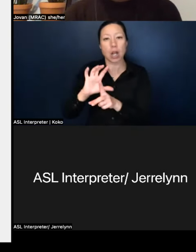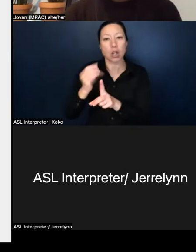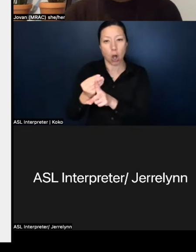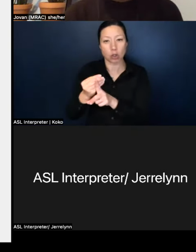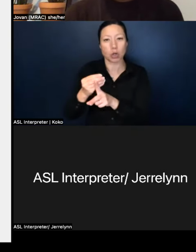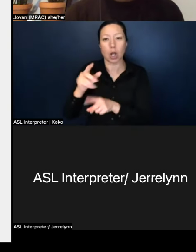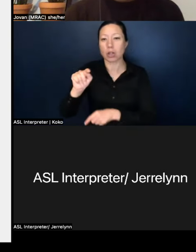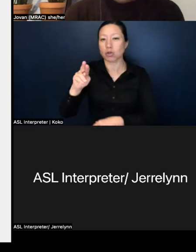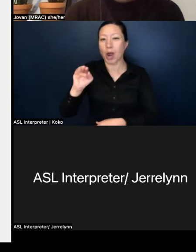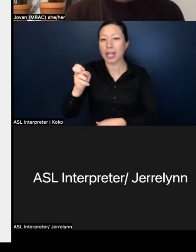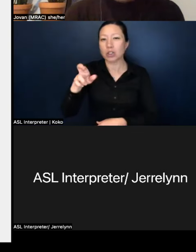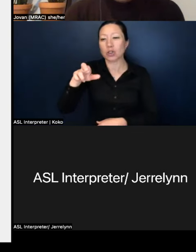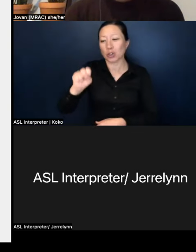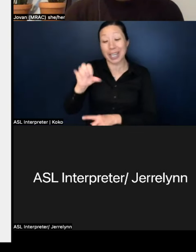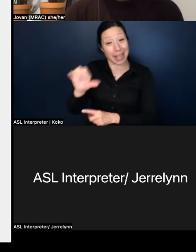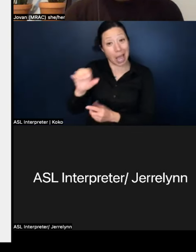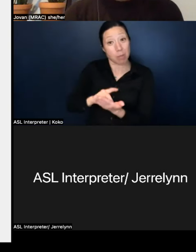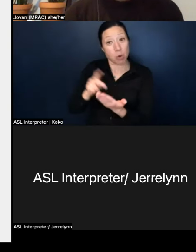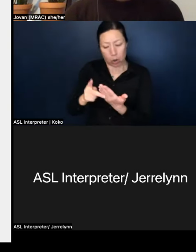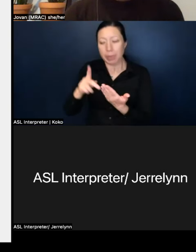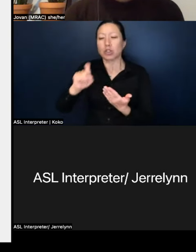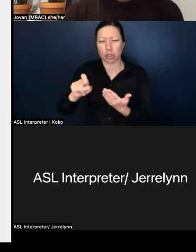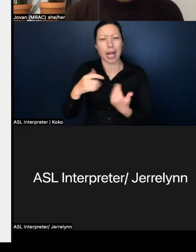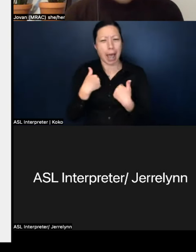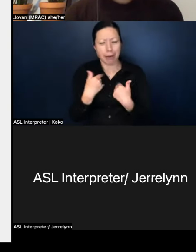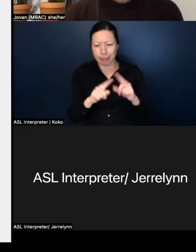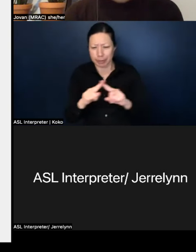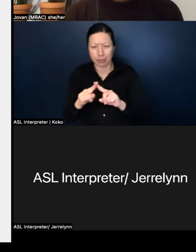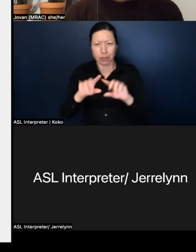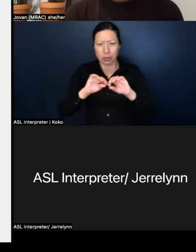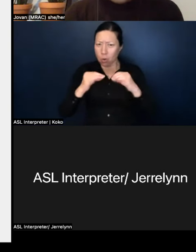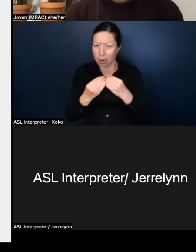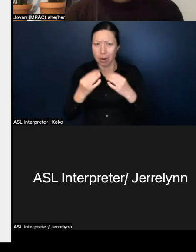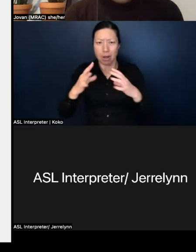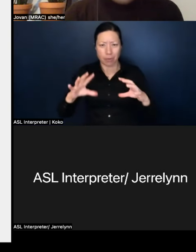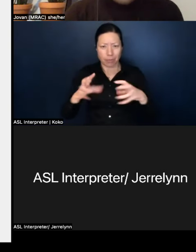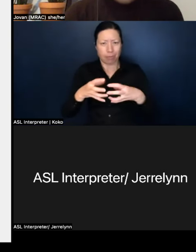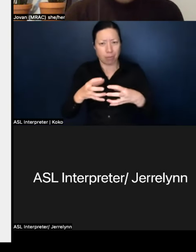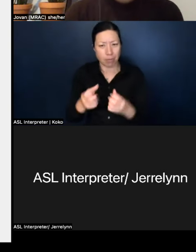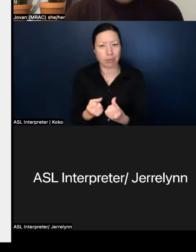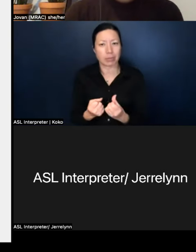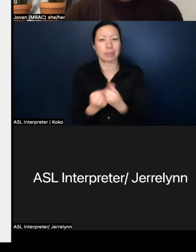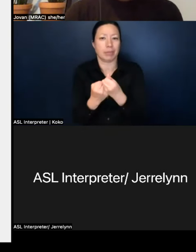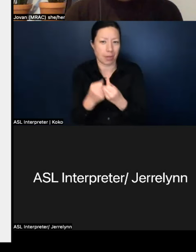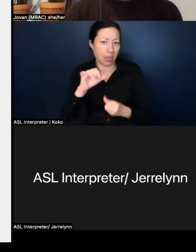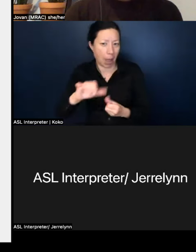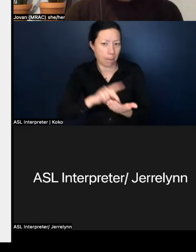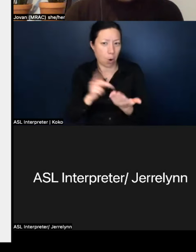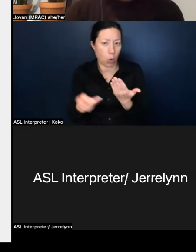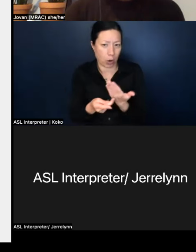a co-created program, directly informed by and responsive to the community that it serves.